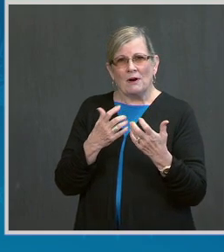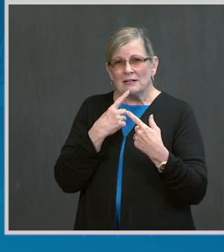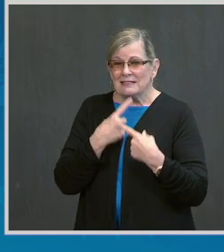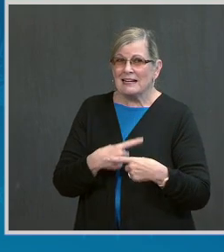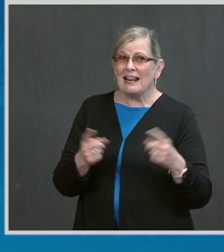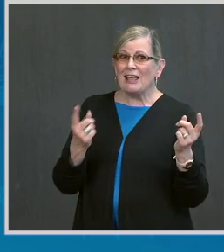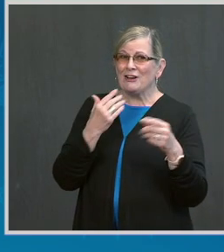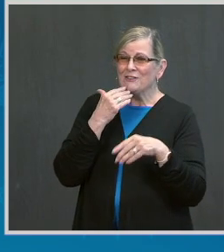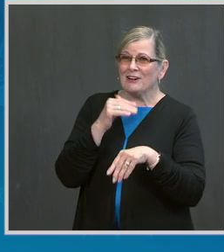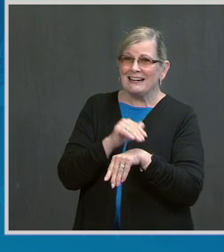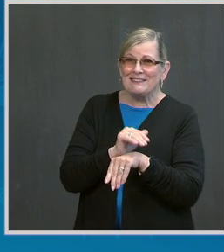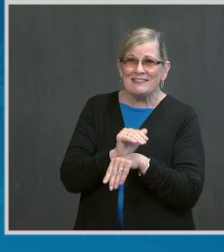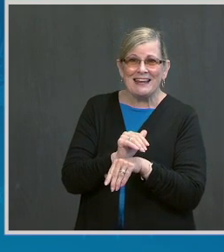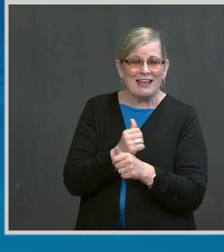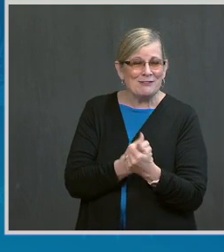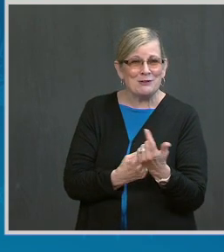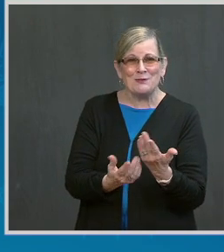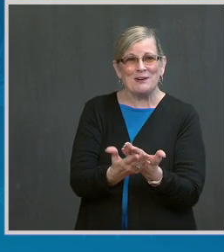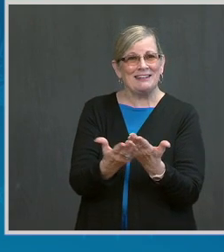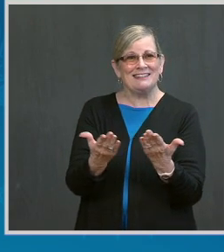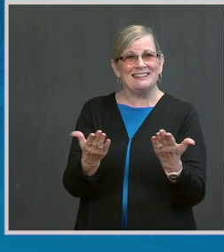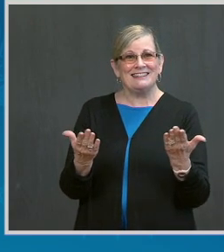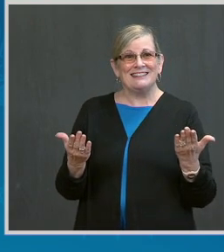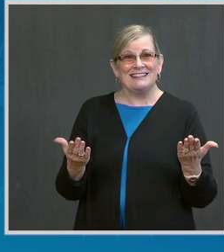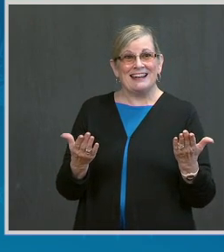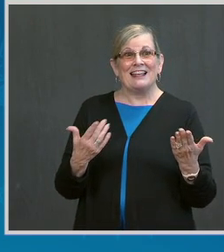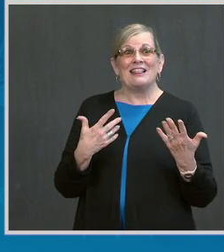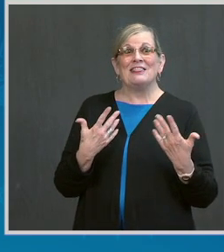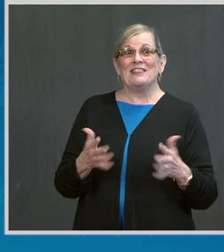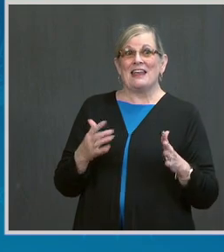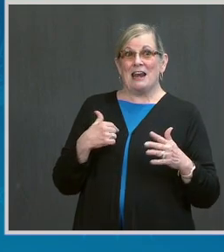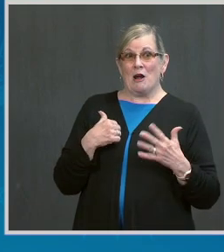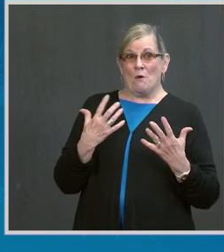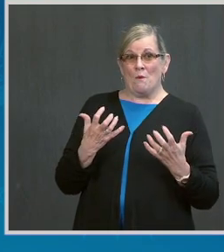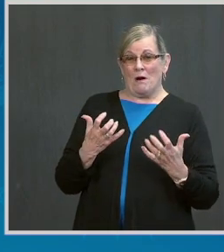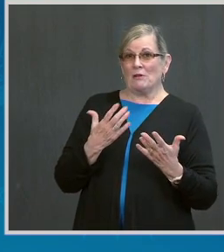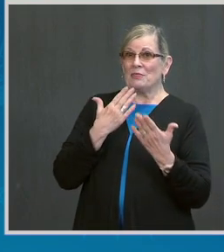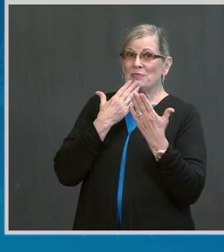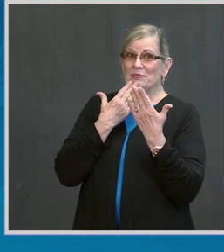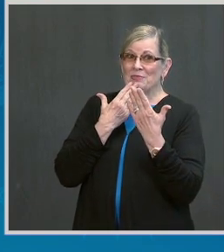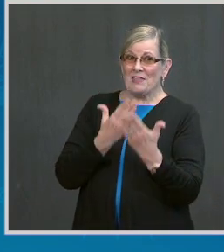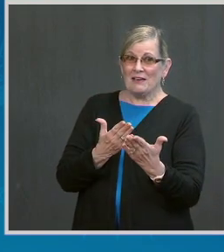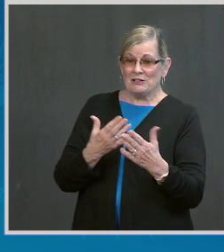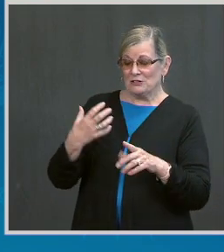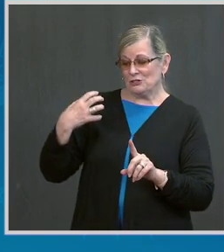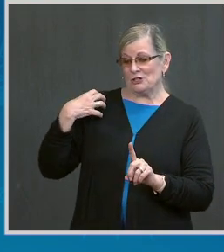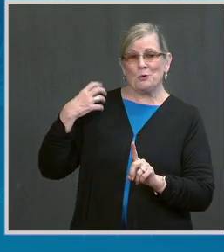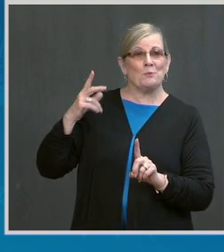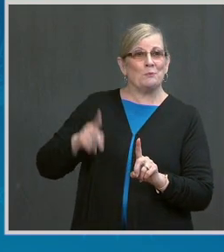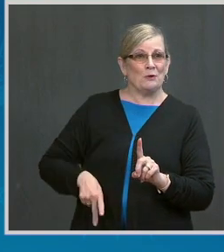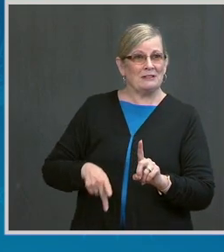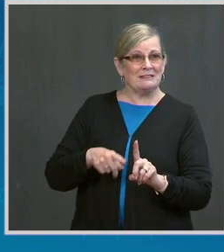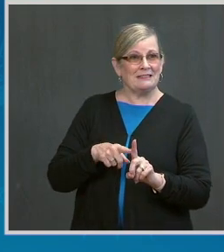And I want to begin, of course, by thanking our chairman, Shekar and Natalie Reyes and Stefanie Brown James